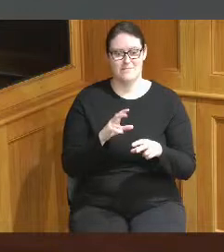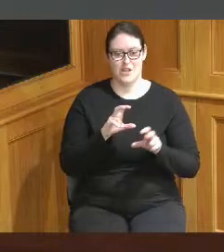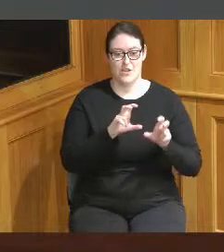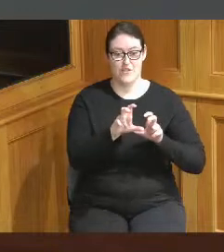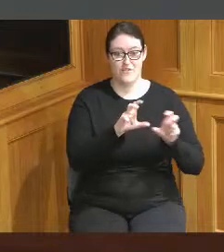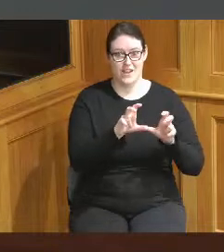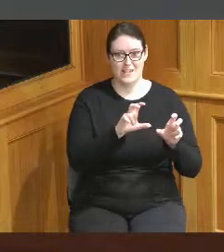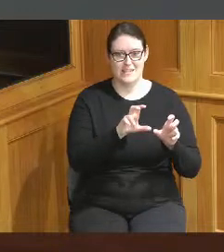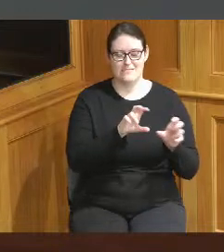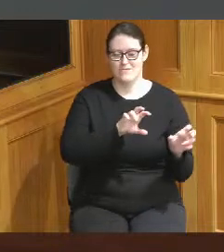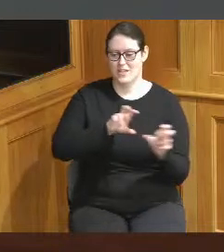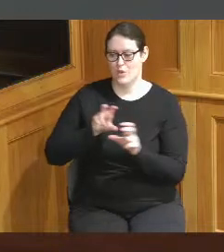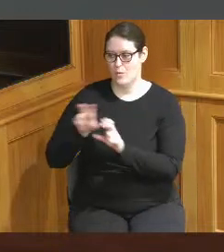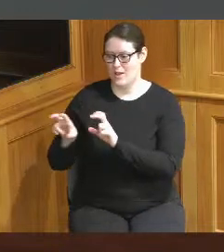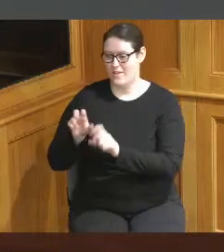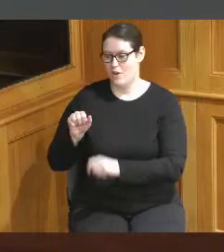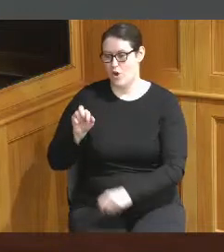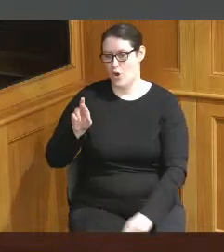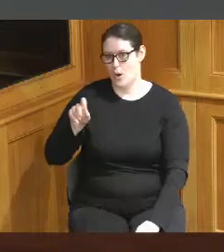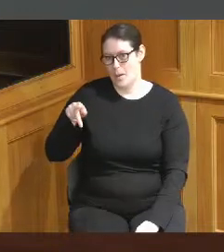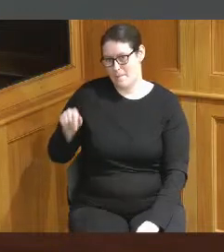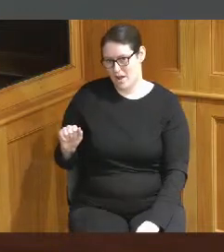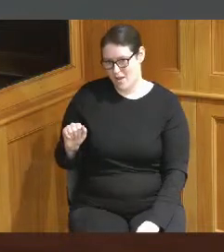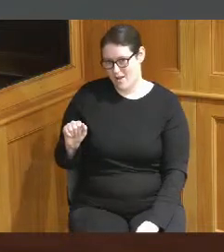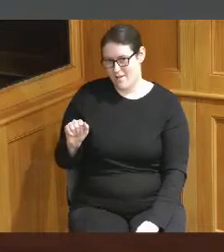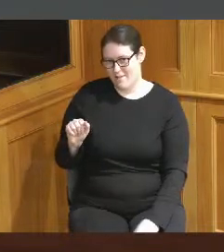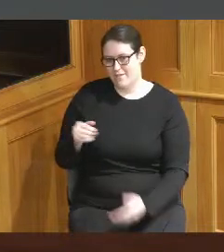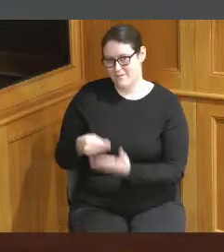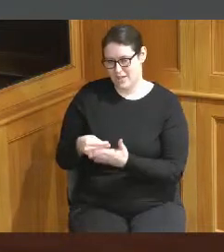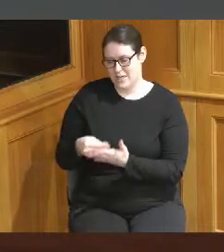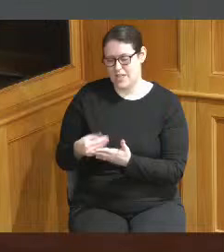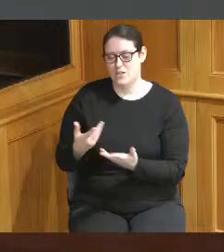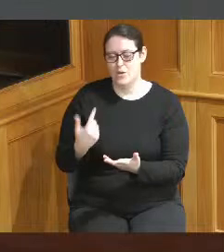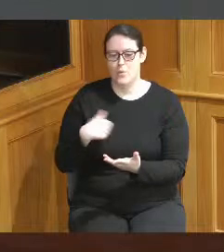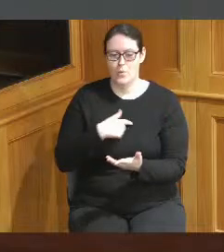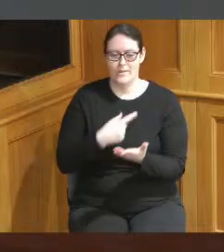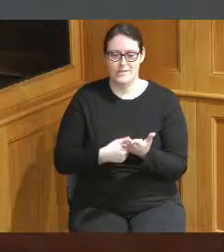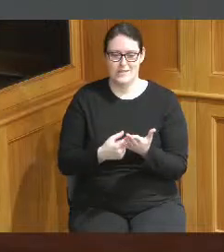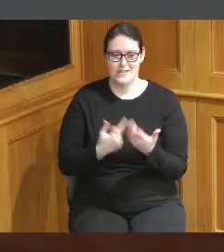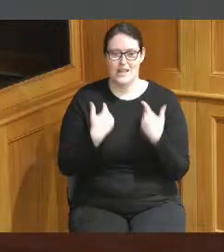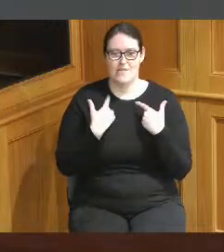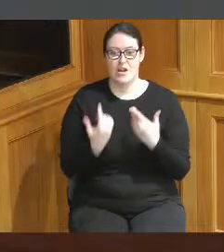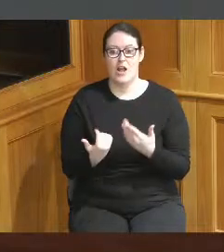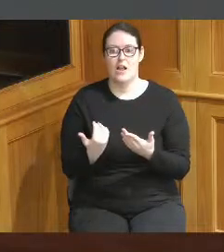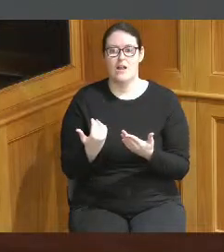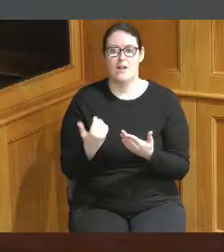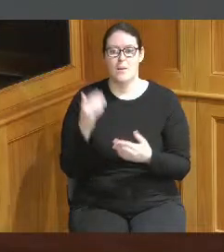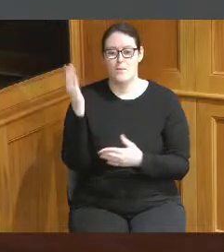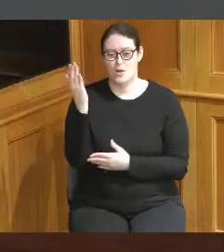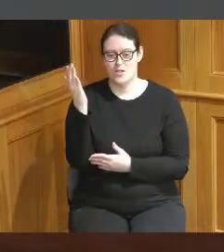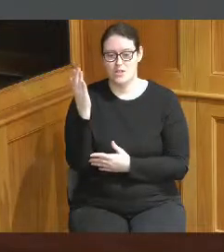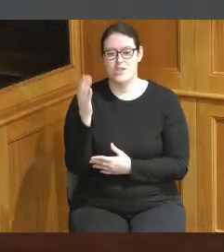and he got a chance to see the bus and be on the bus and he was very very complimentary there was